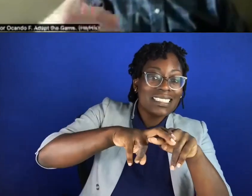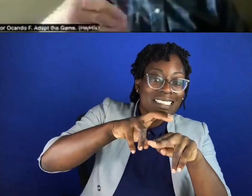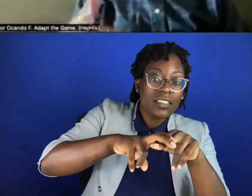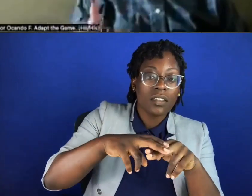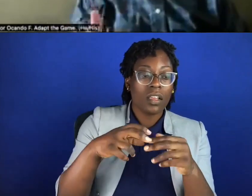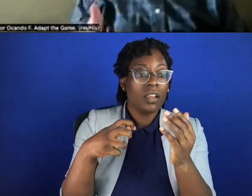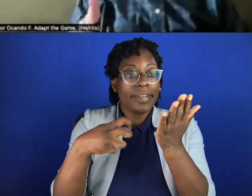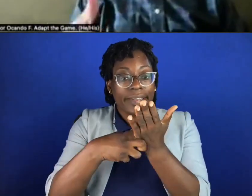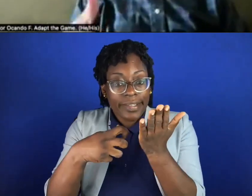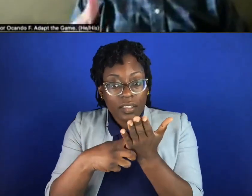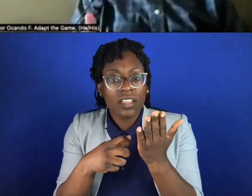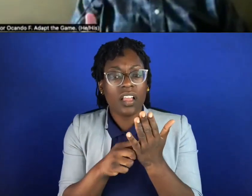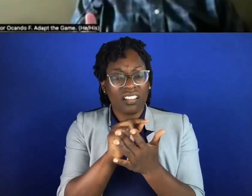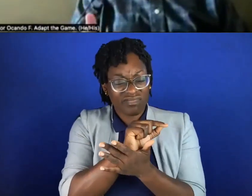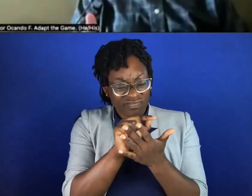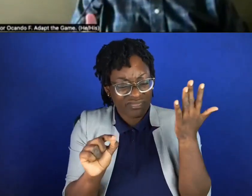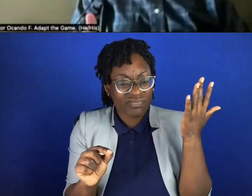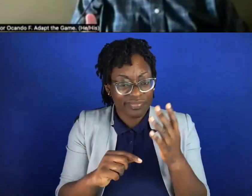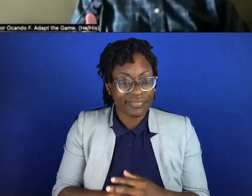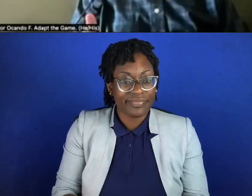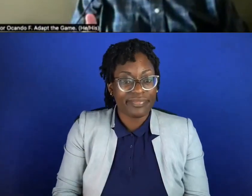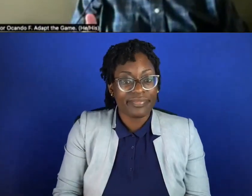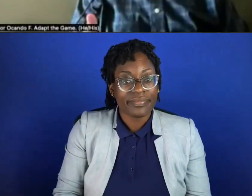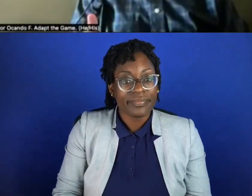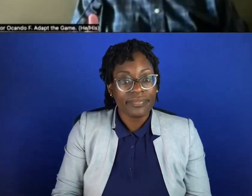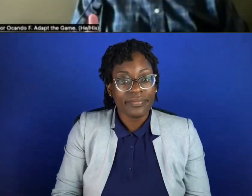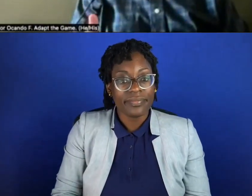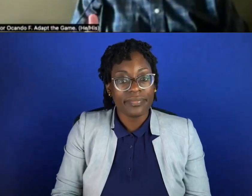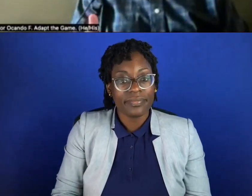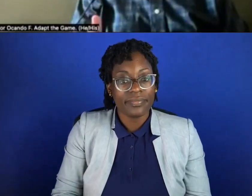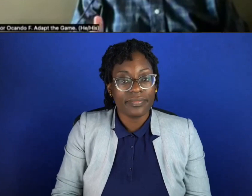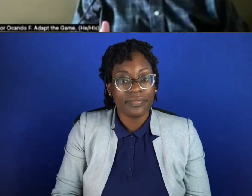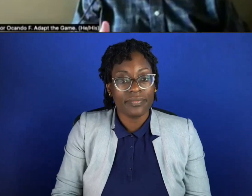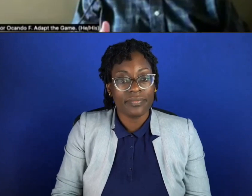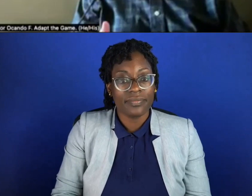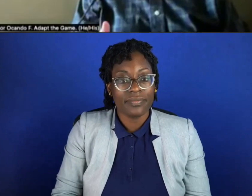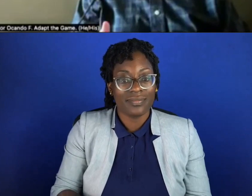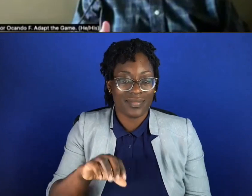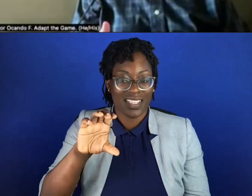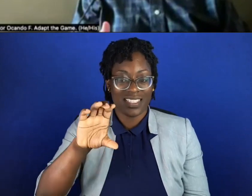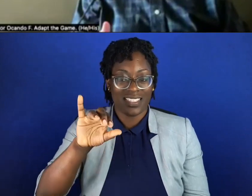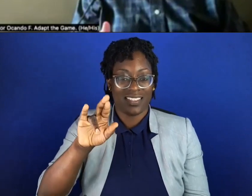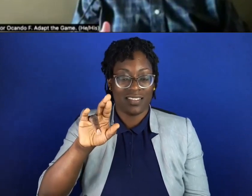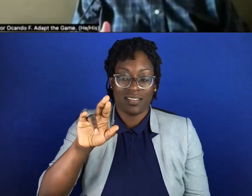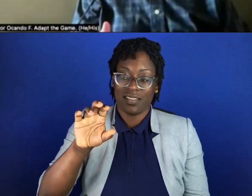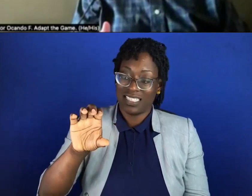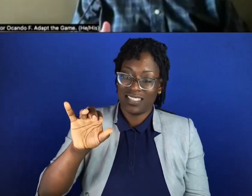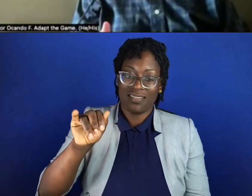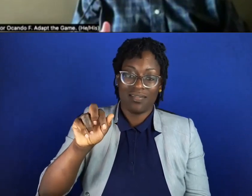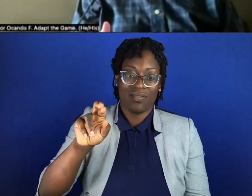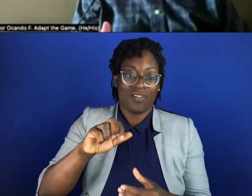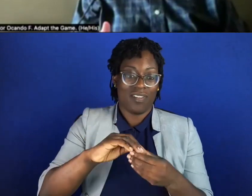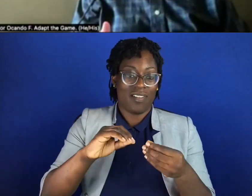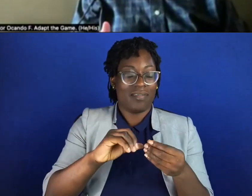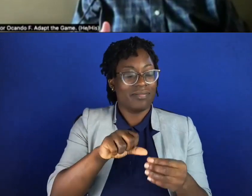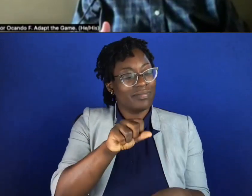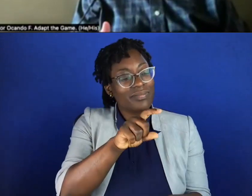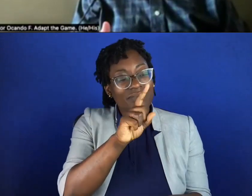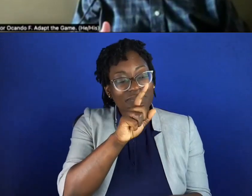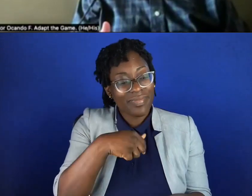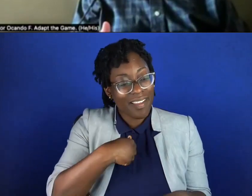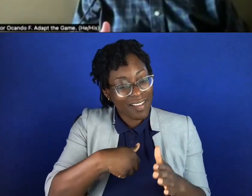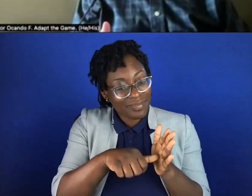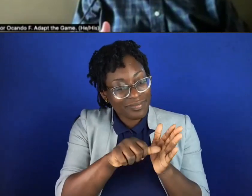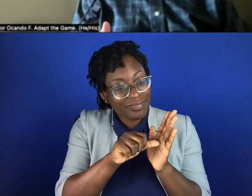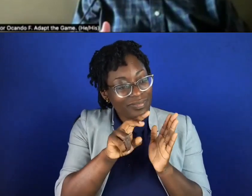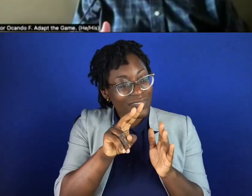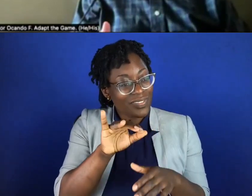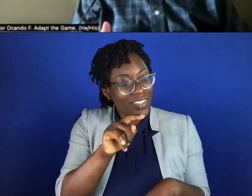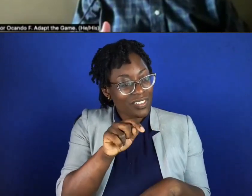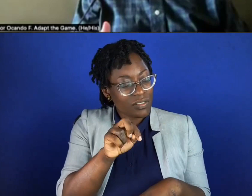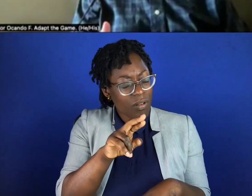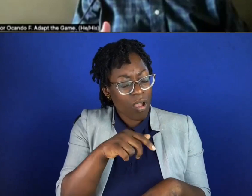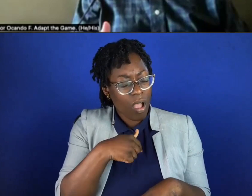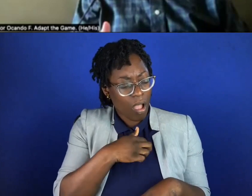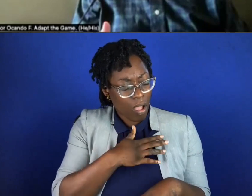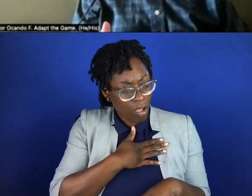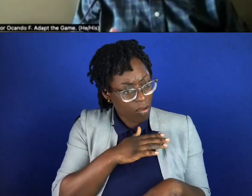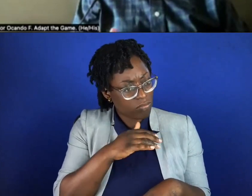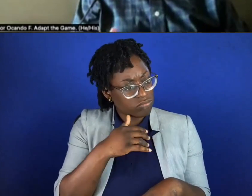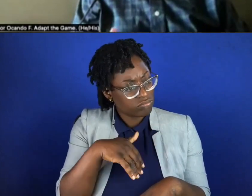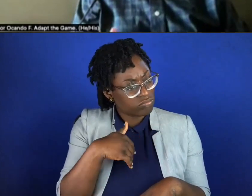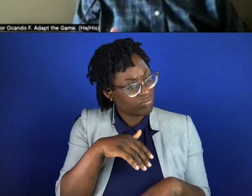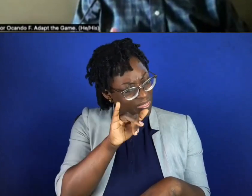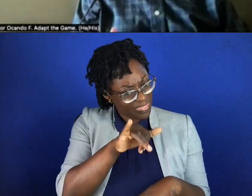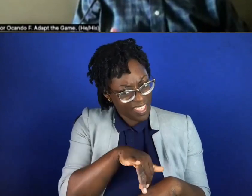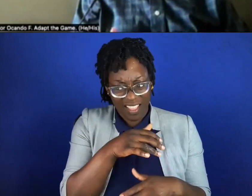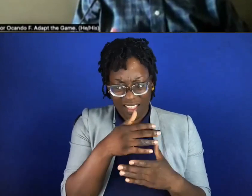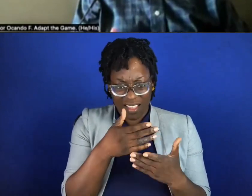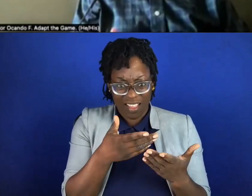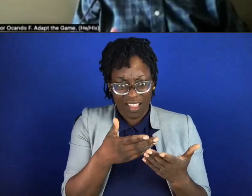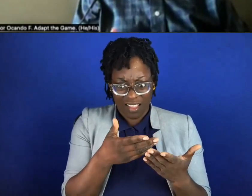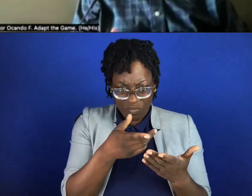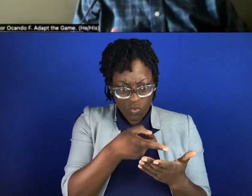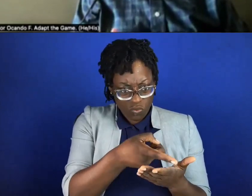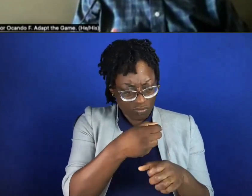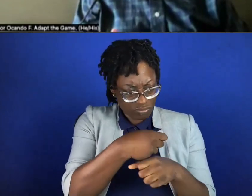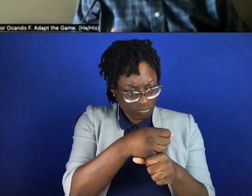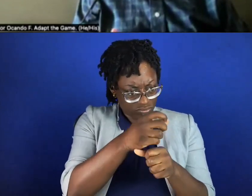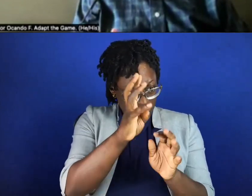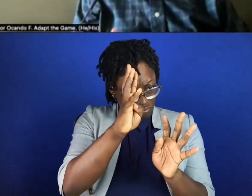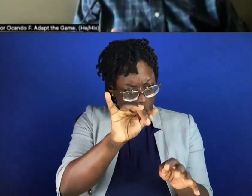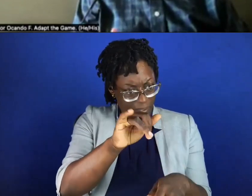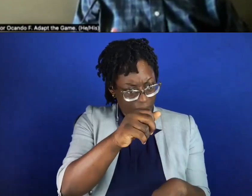I was so impressed Victor that something like this exists because I never really thought